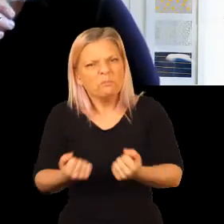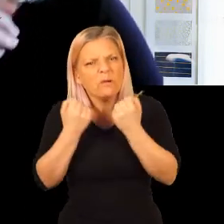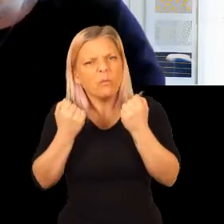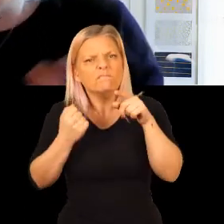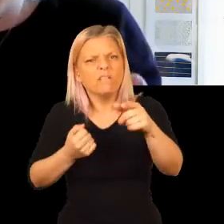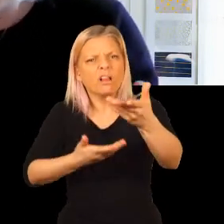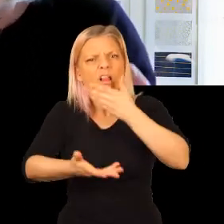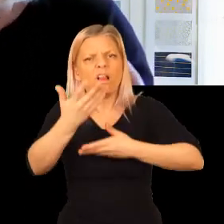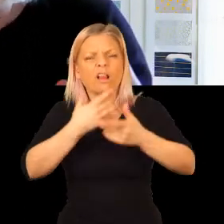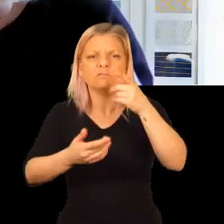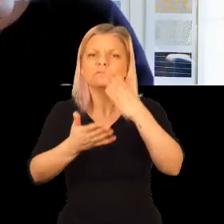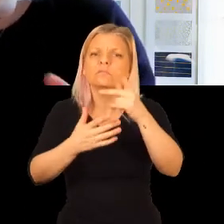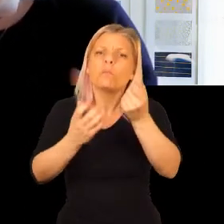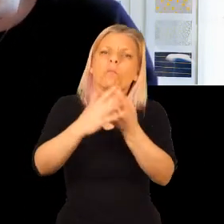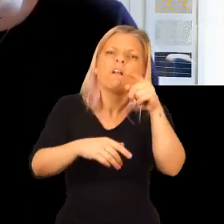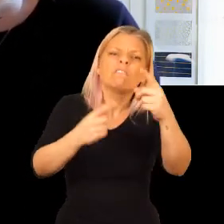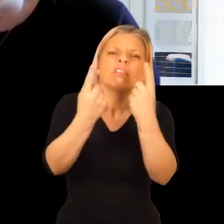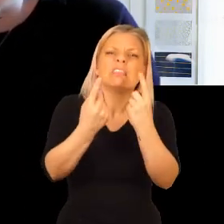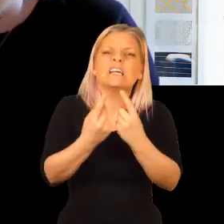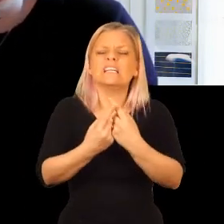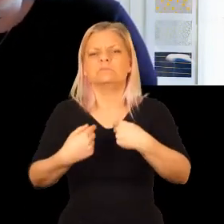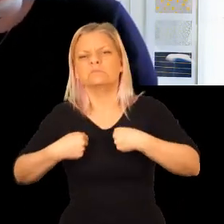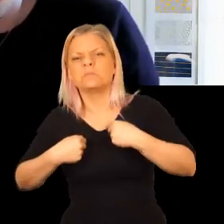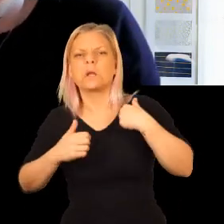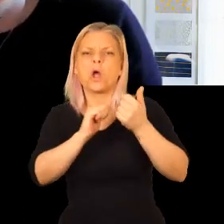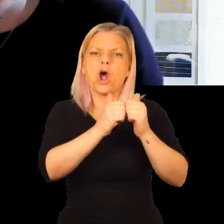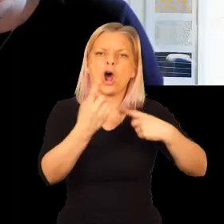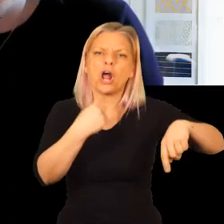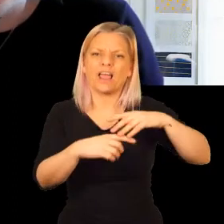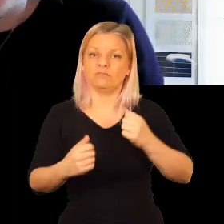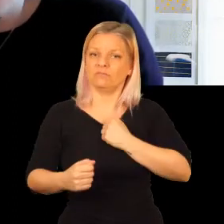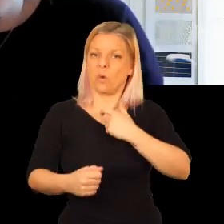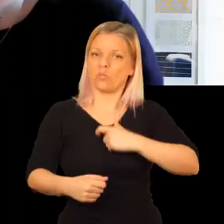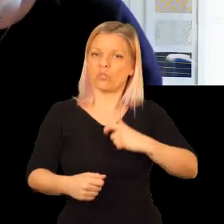was a really powerful way that you describe that there and one of the things that um i do and my